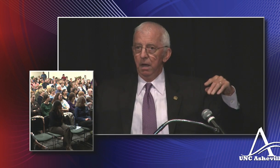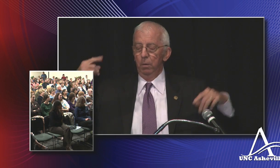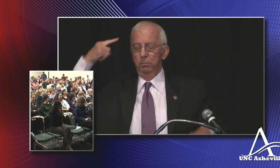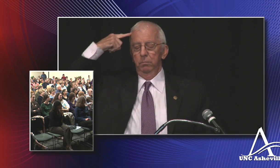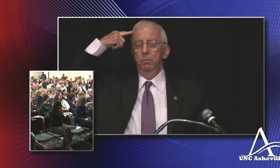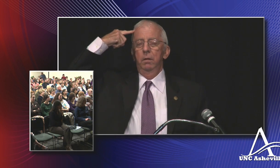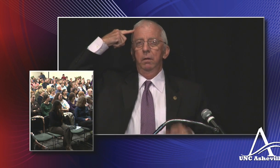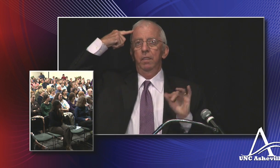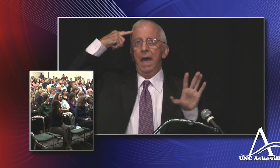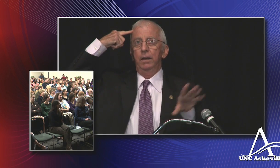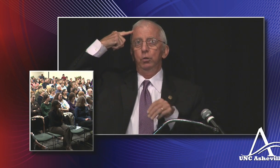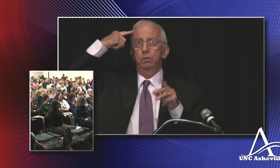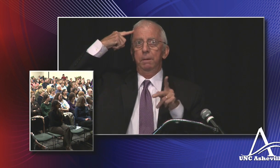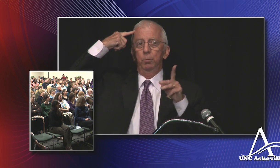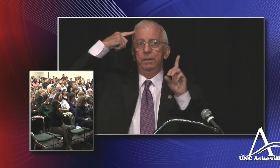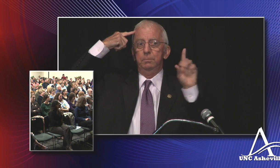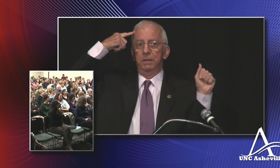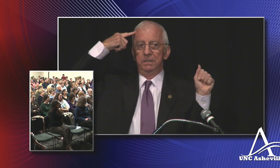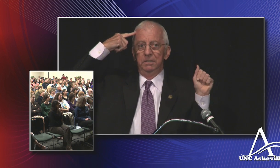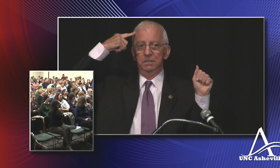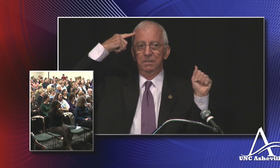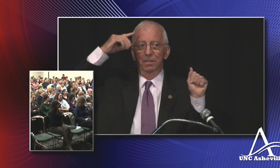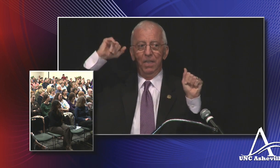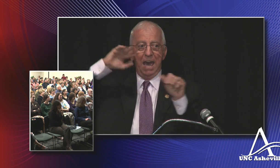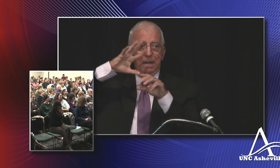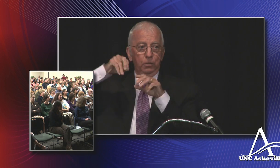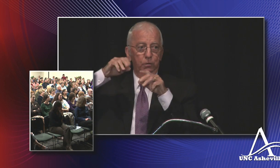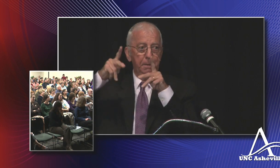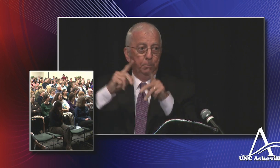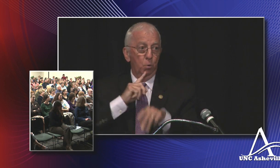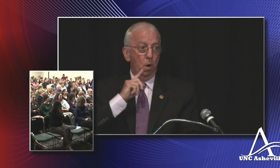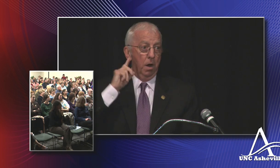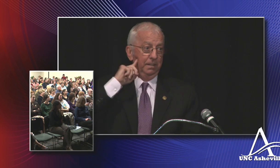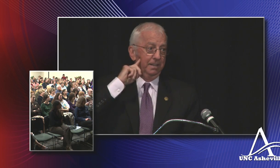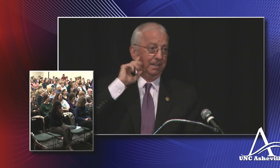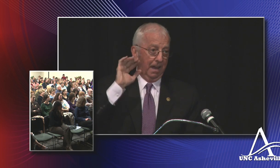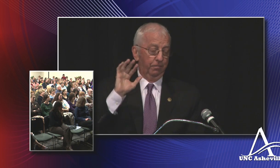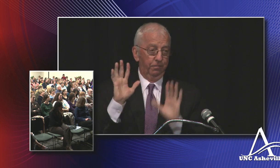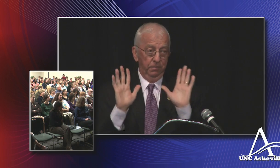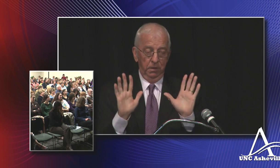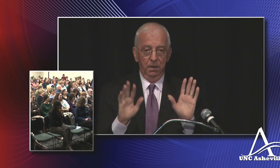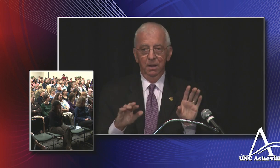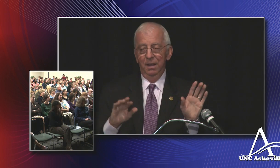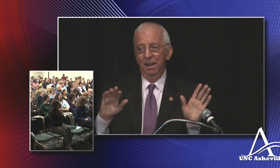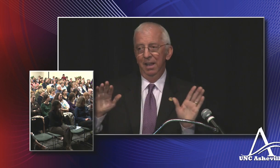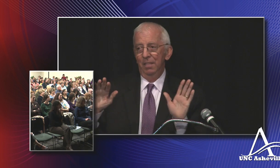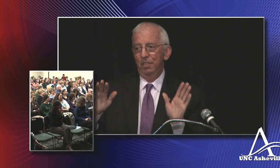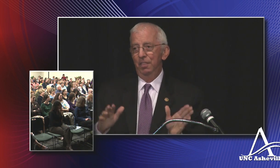I want that includes people with disabilities. That includes people who are deaf.